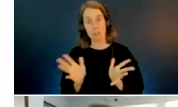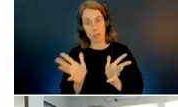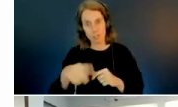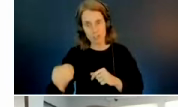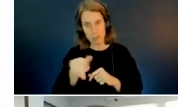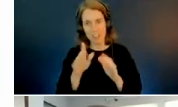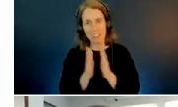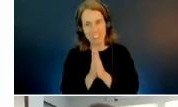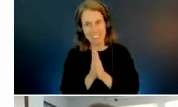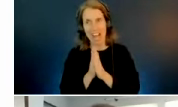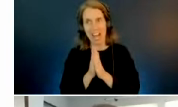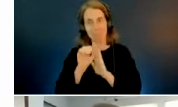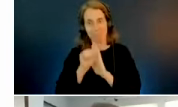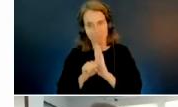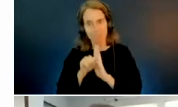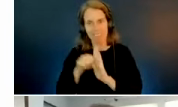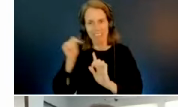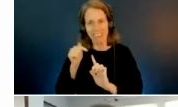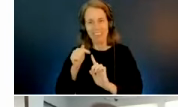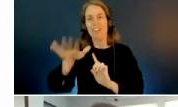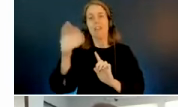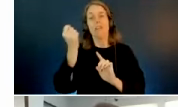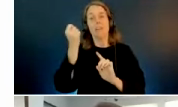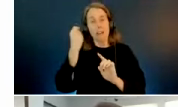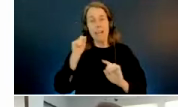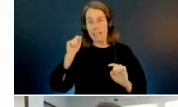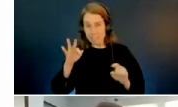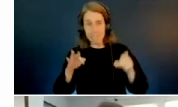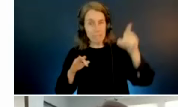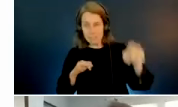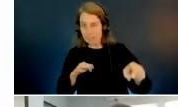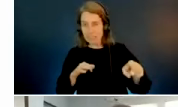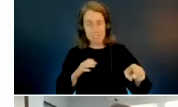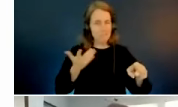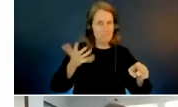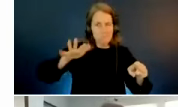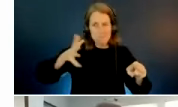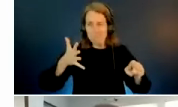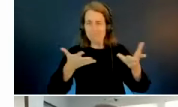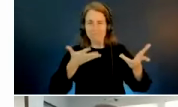have any questions about individual parts of this or you want to discuss uh with someone